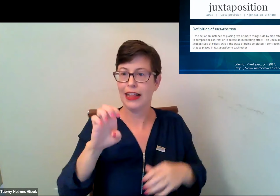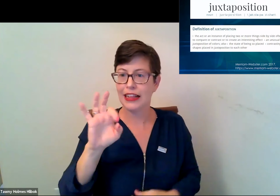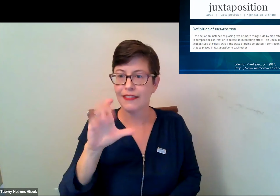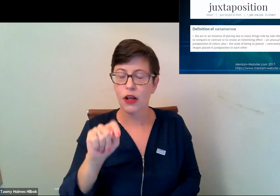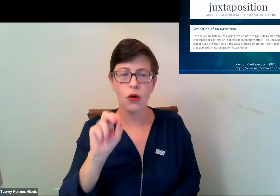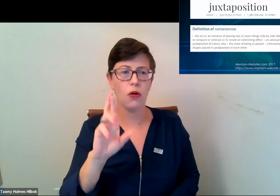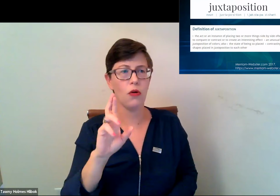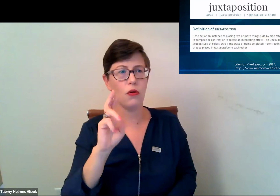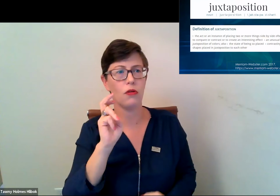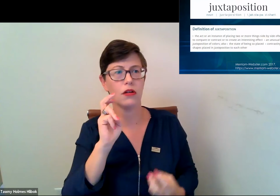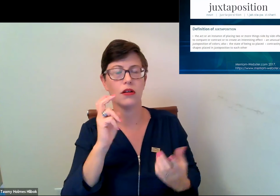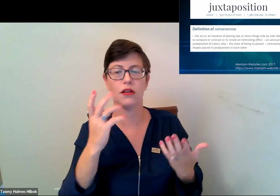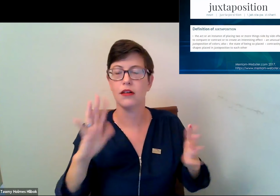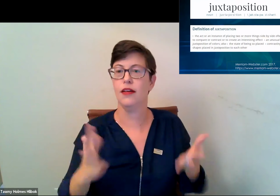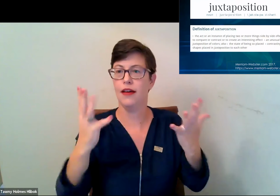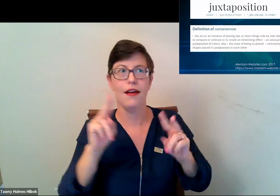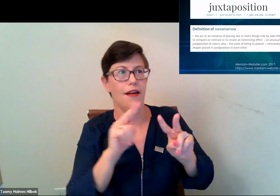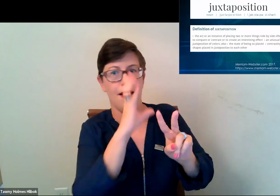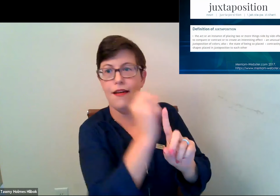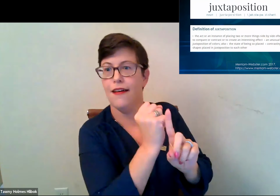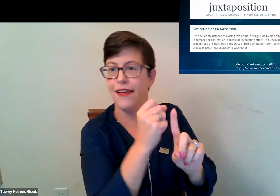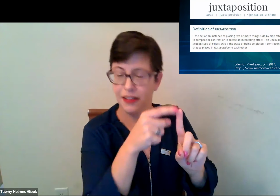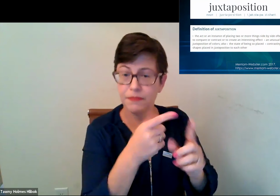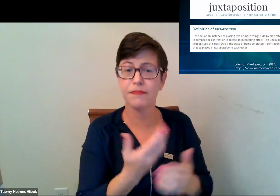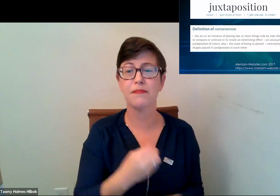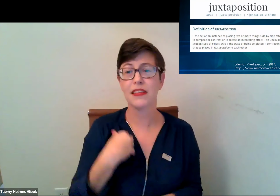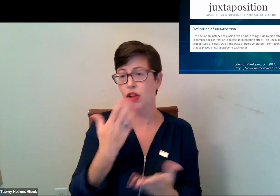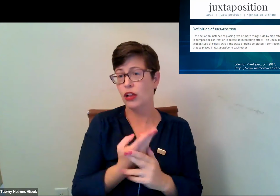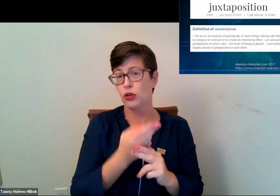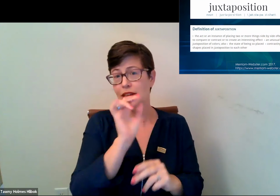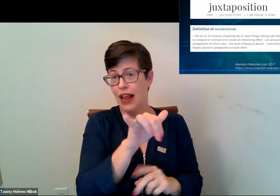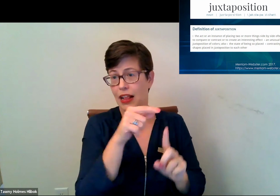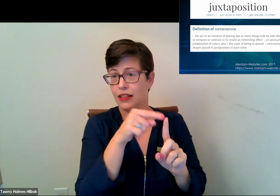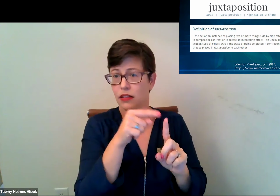How it can have sometimes shocking effects, especially when artists represent these terms.